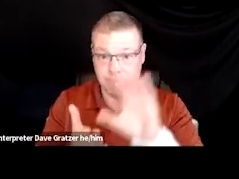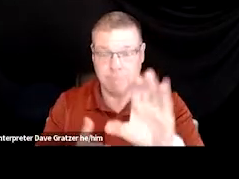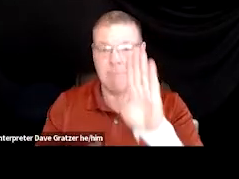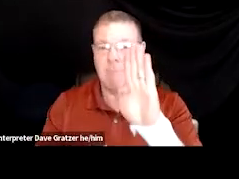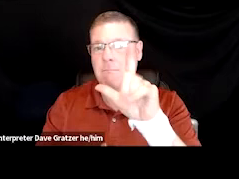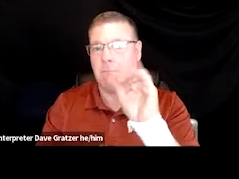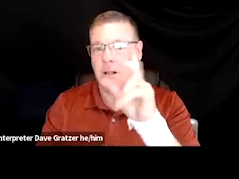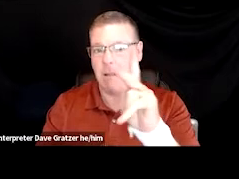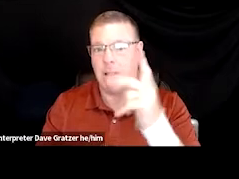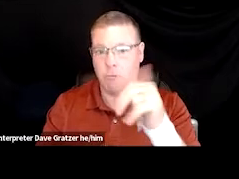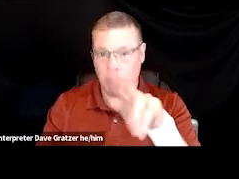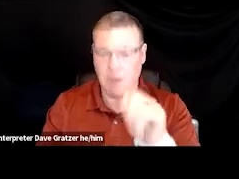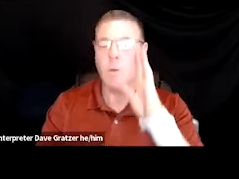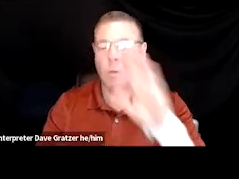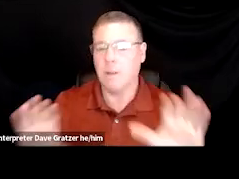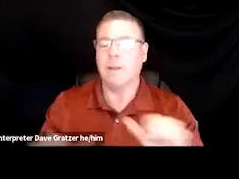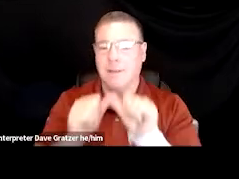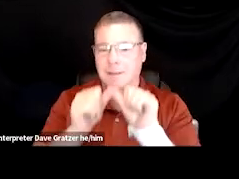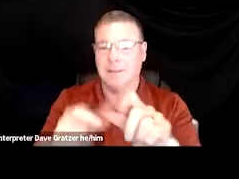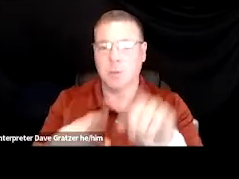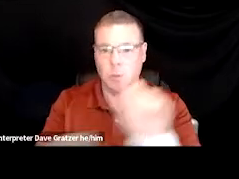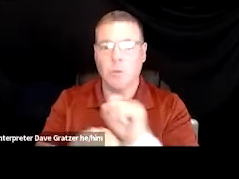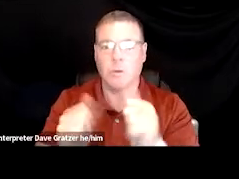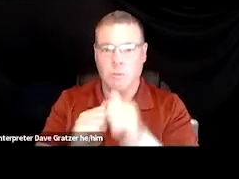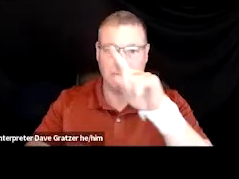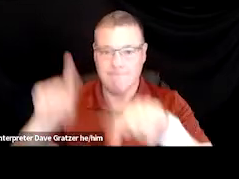And so we'll continue to work on diversifying that funding,